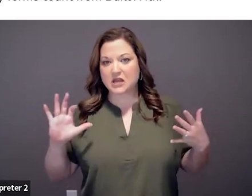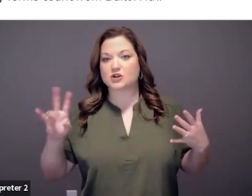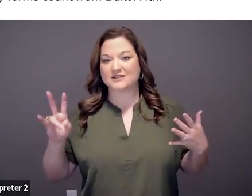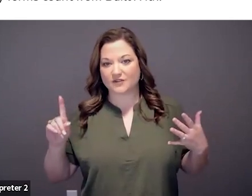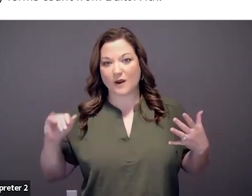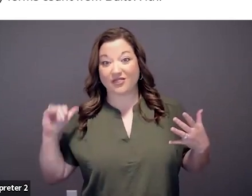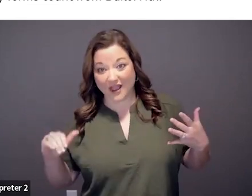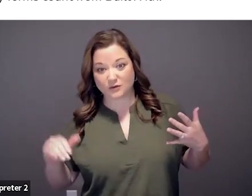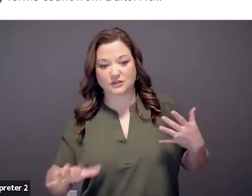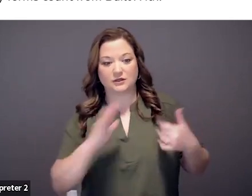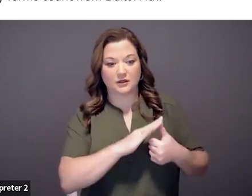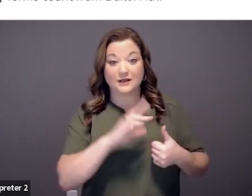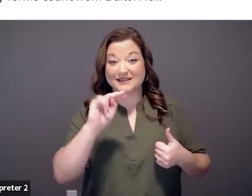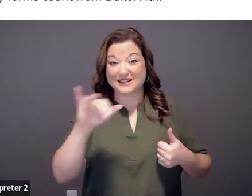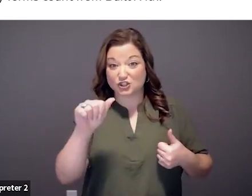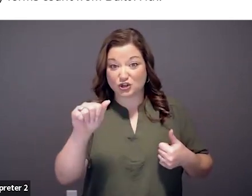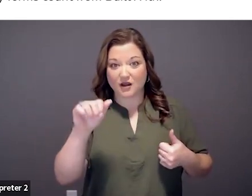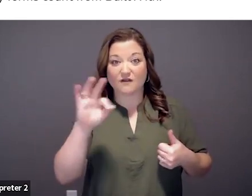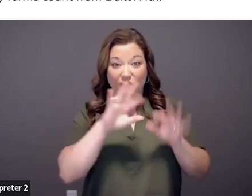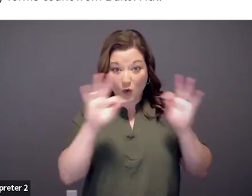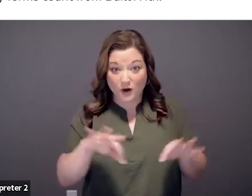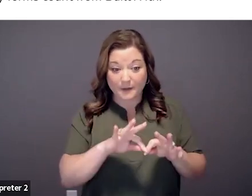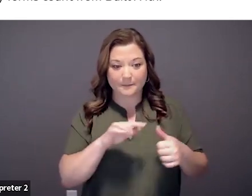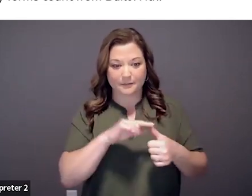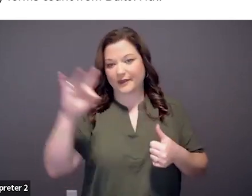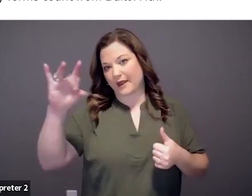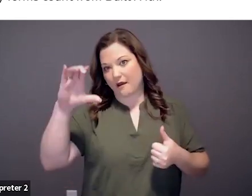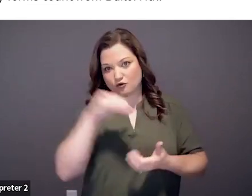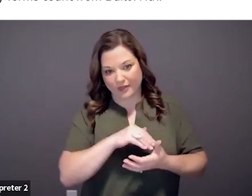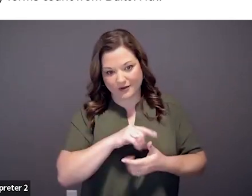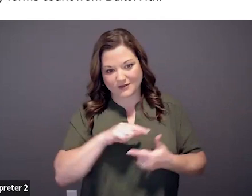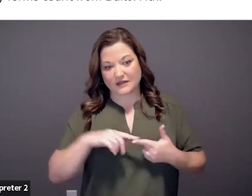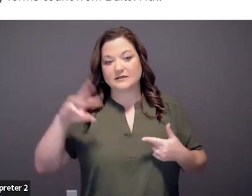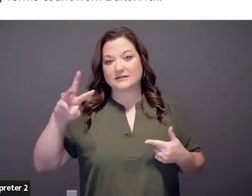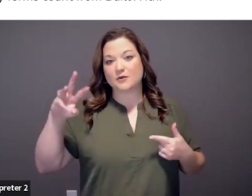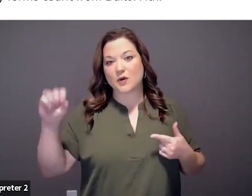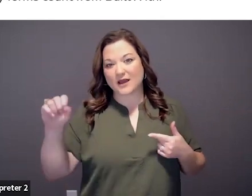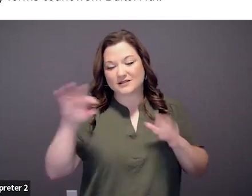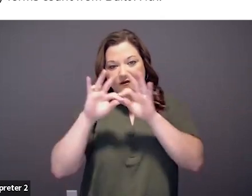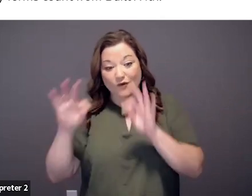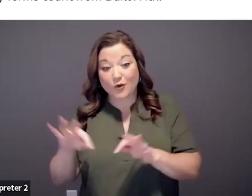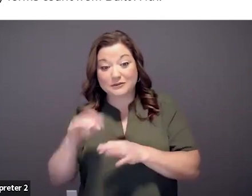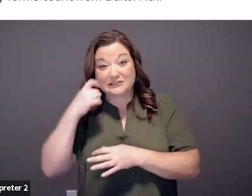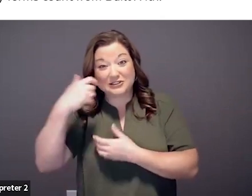Ninja Forms at 800,000, and WSForms joined us at 8,000.